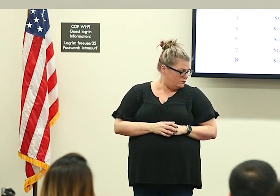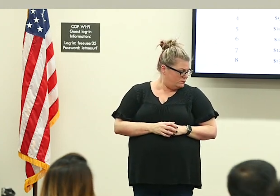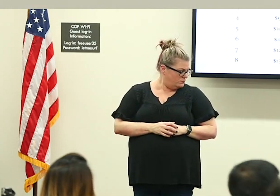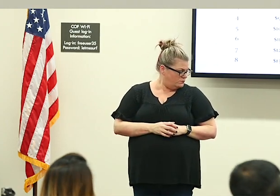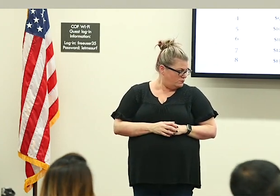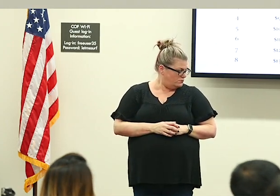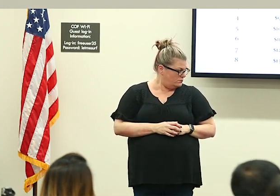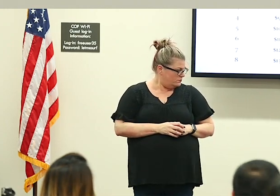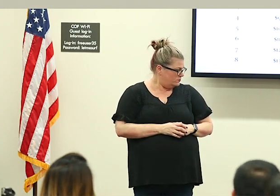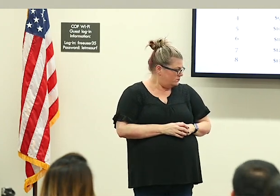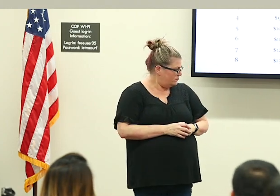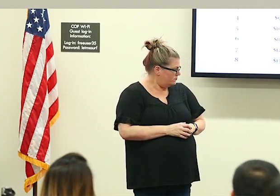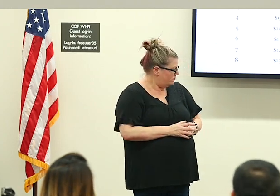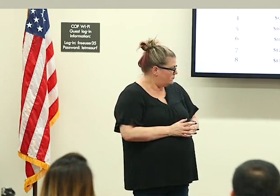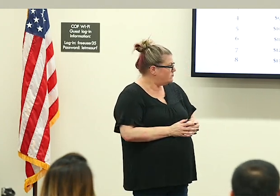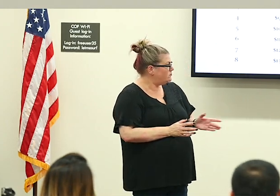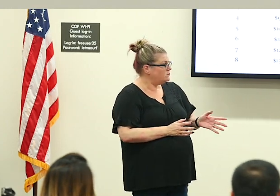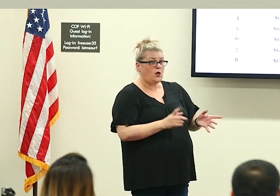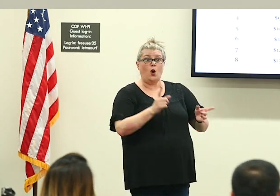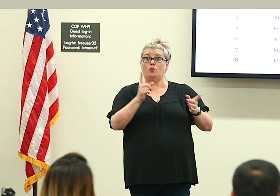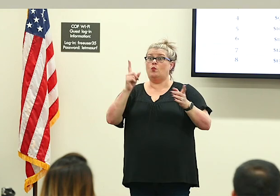Okay, and now. Oh wait, one more.